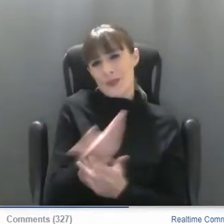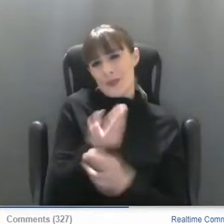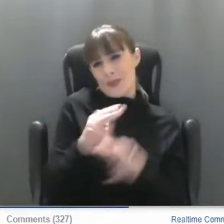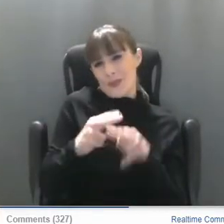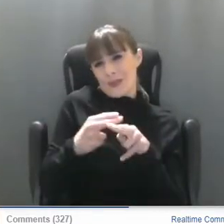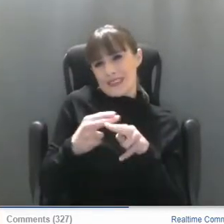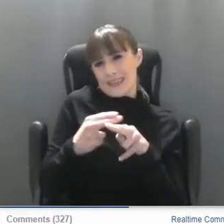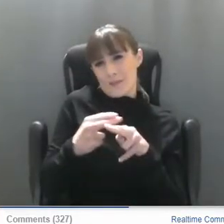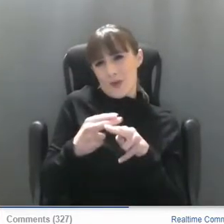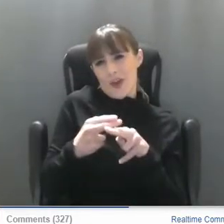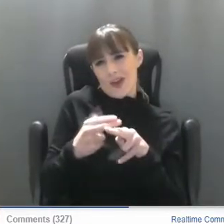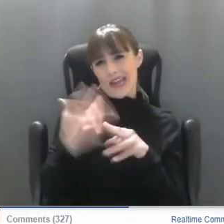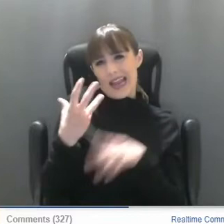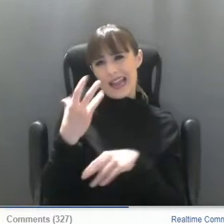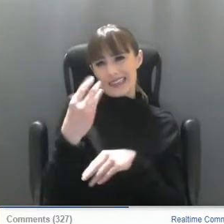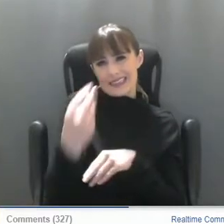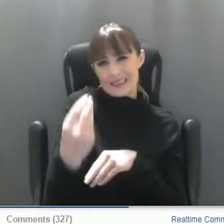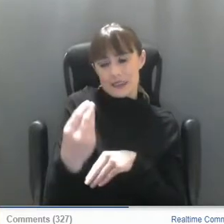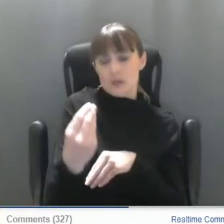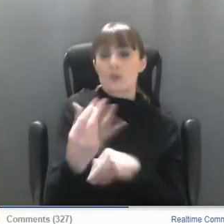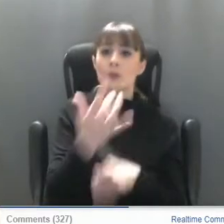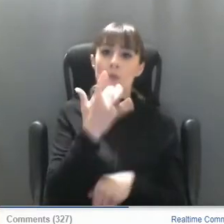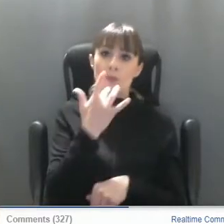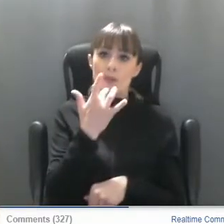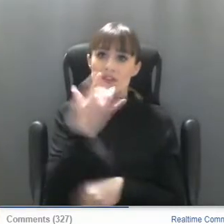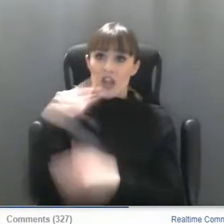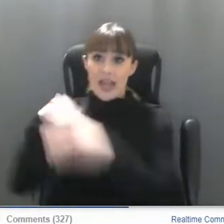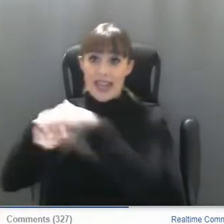separate the entrance from the exit, so that we wouldn't have too many people